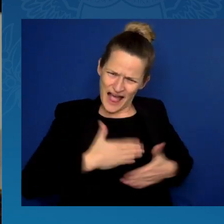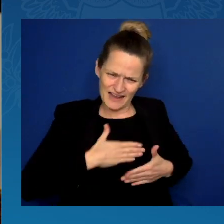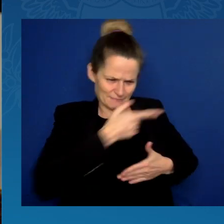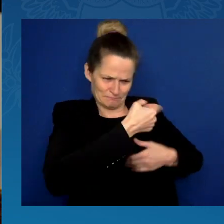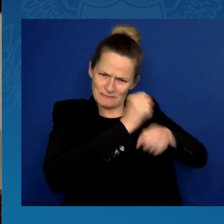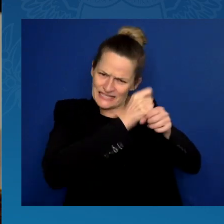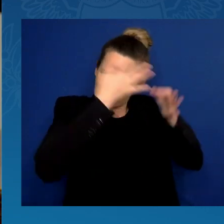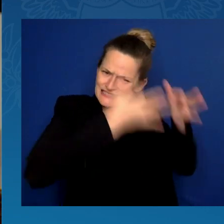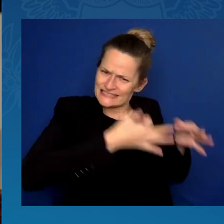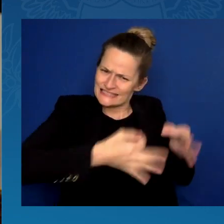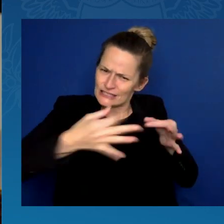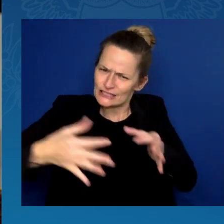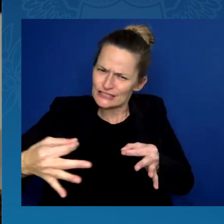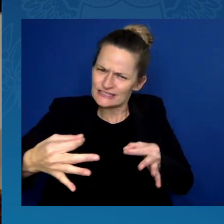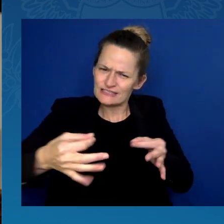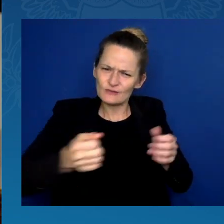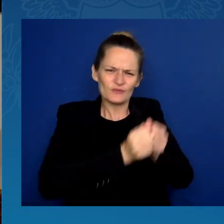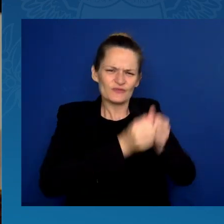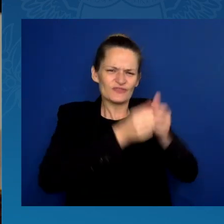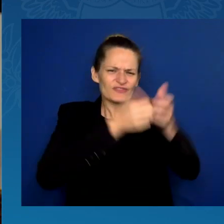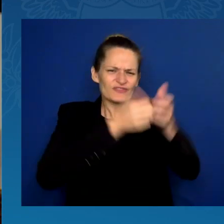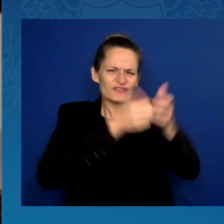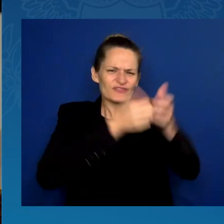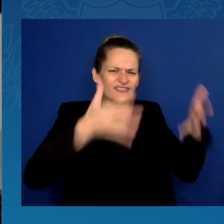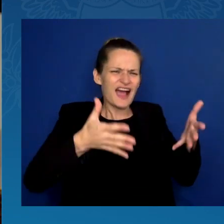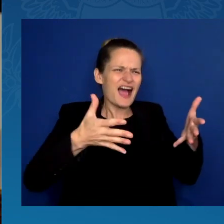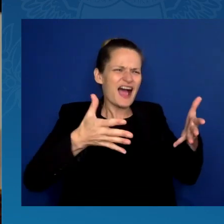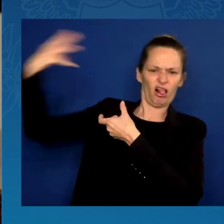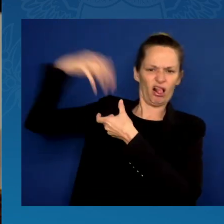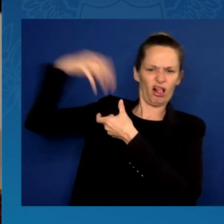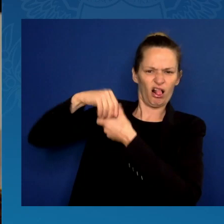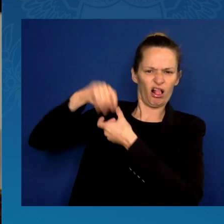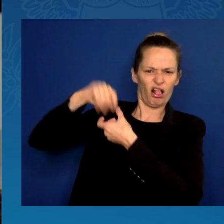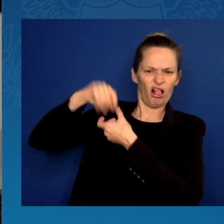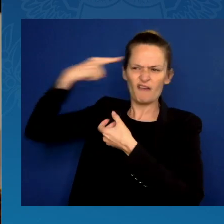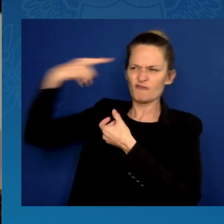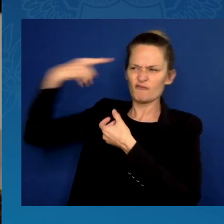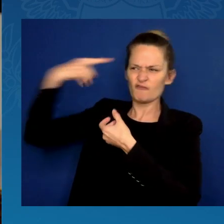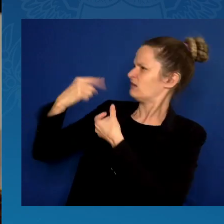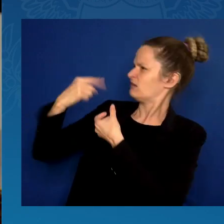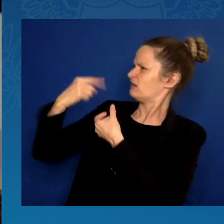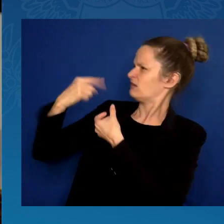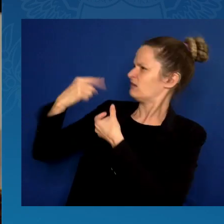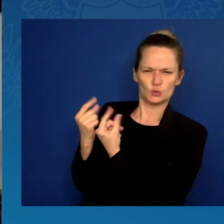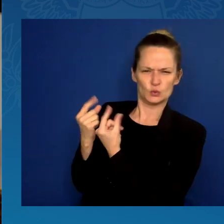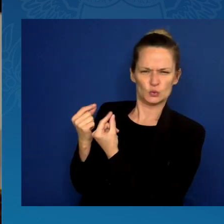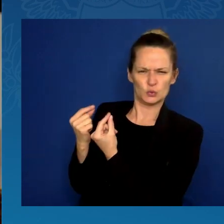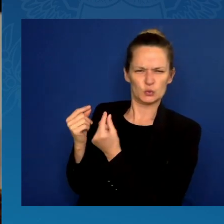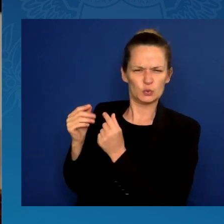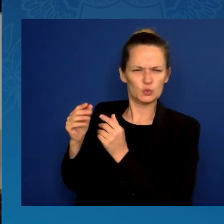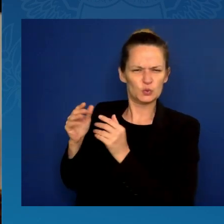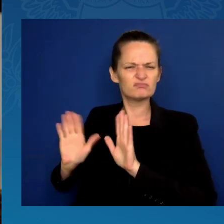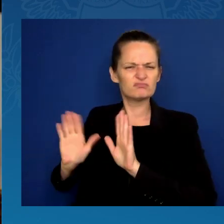to tell them what to do. And so that is an important principle that is also at stake here, which is: